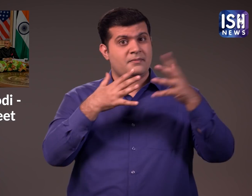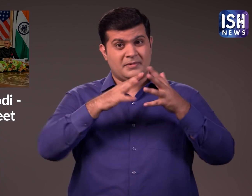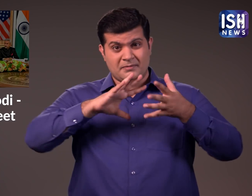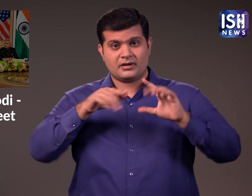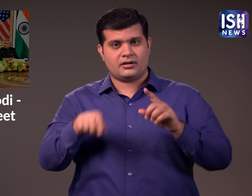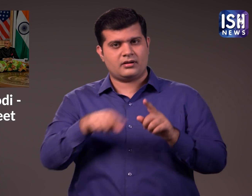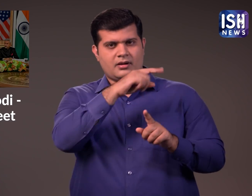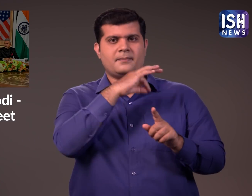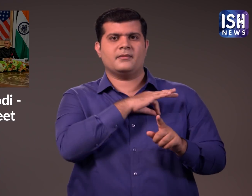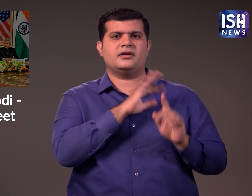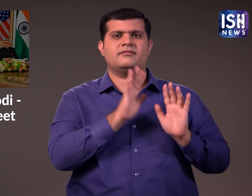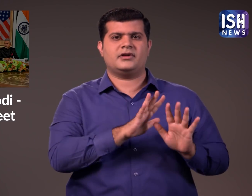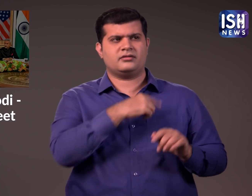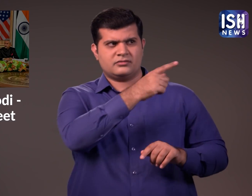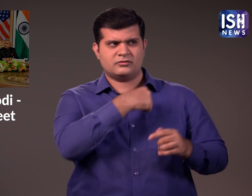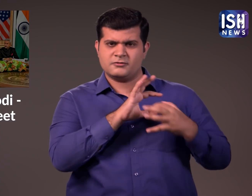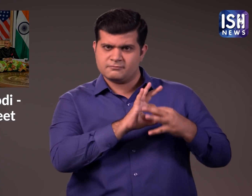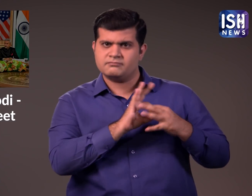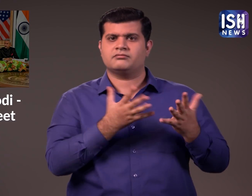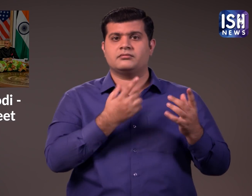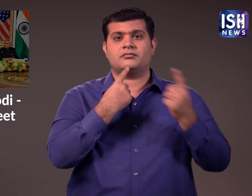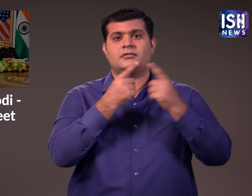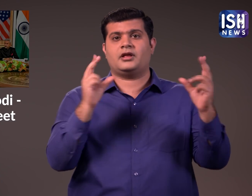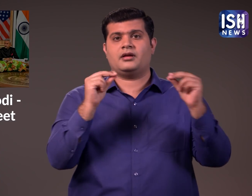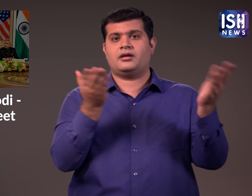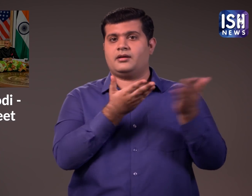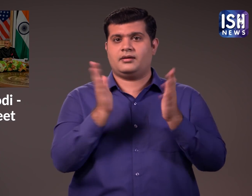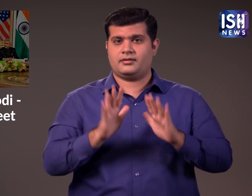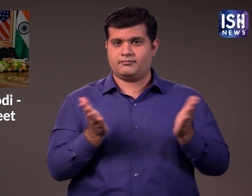which will be beneficial for them.